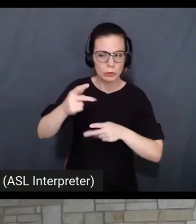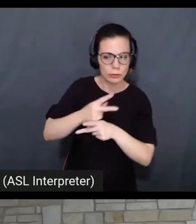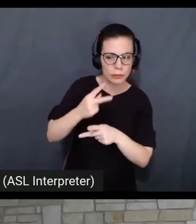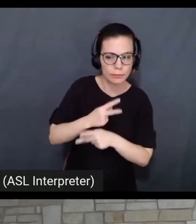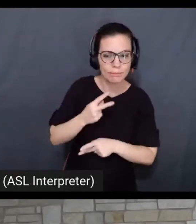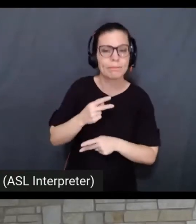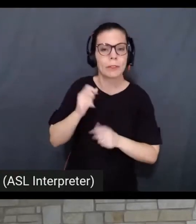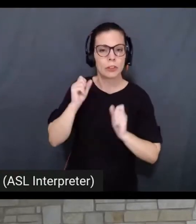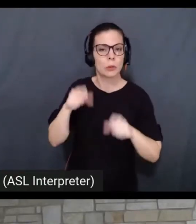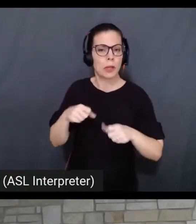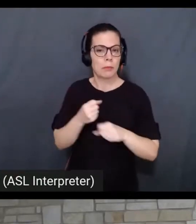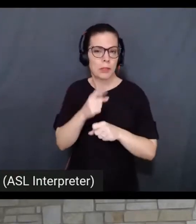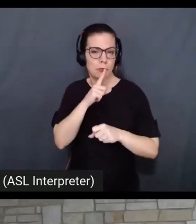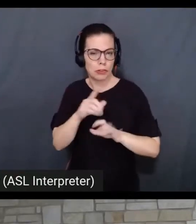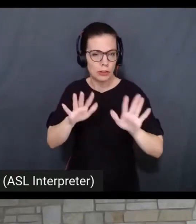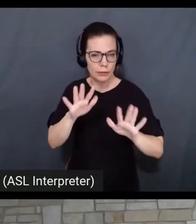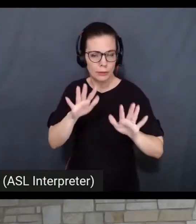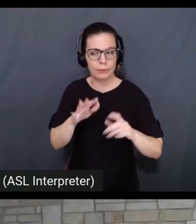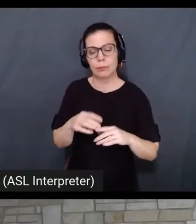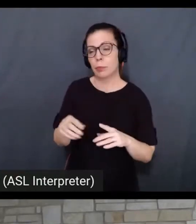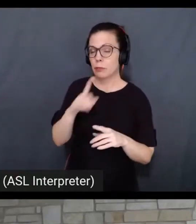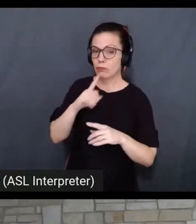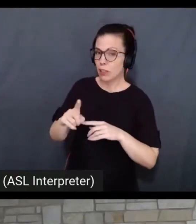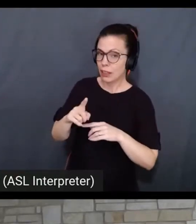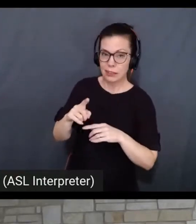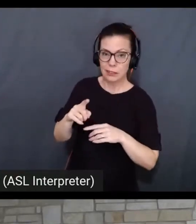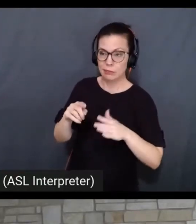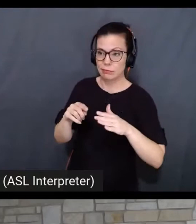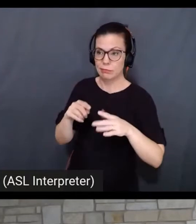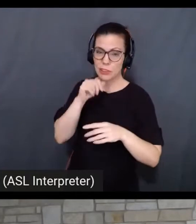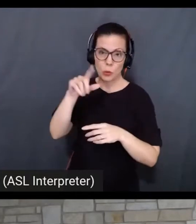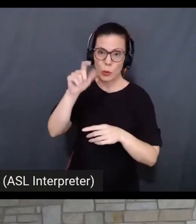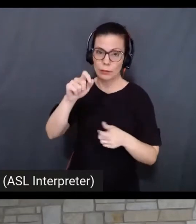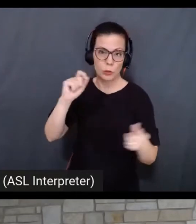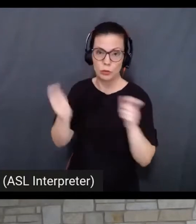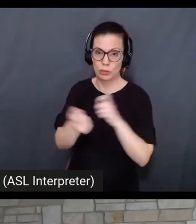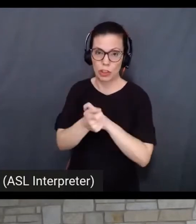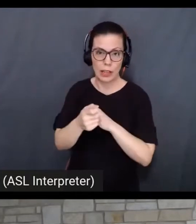but fundamentally you don't need to change any of your drivers or anything like that.